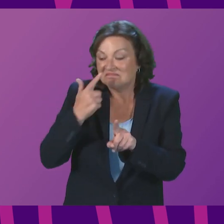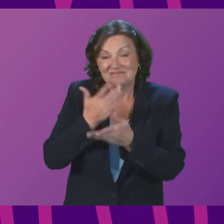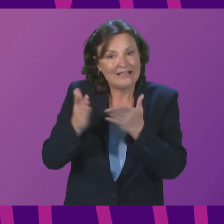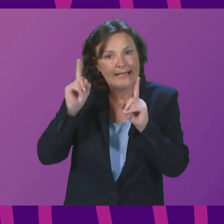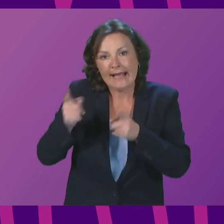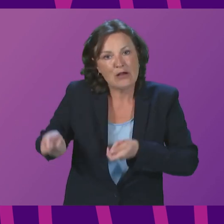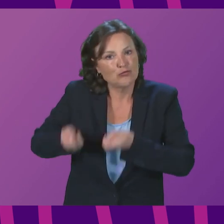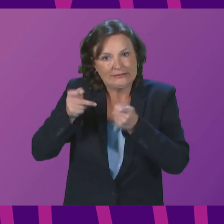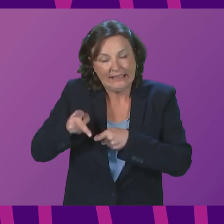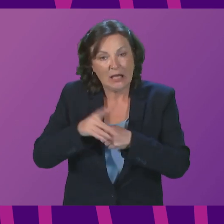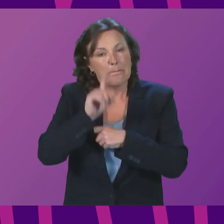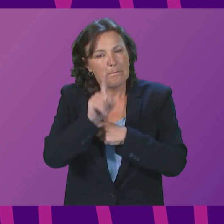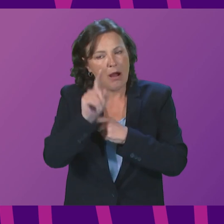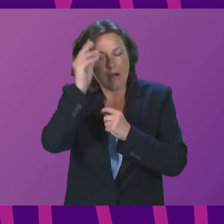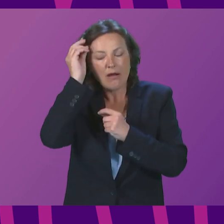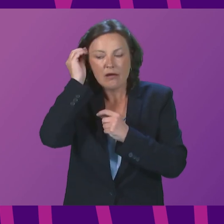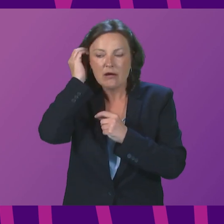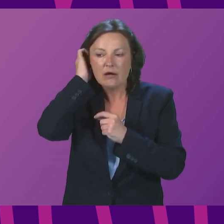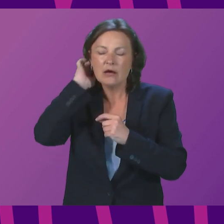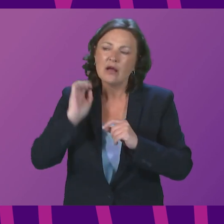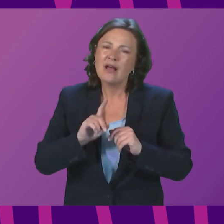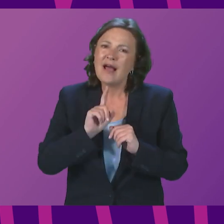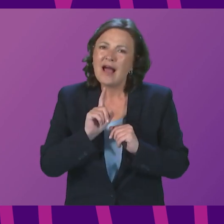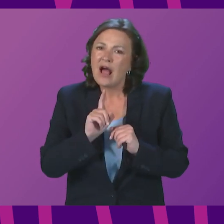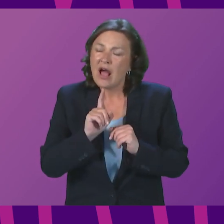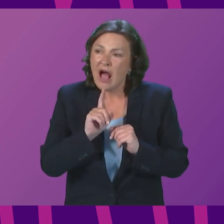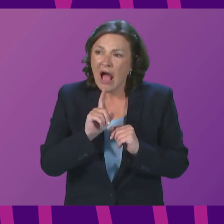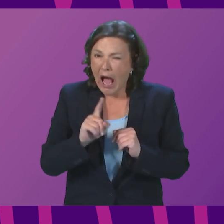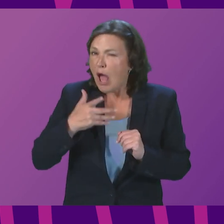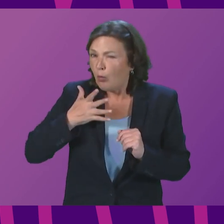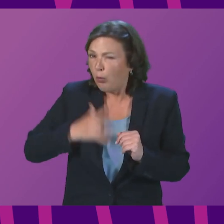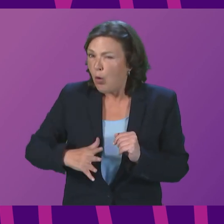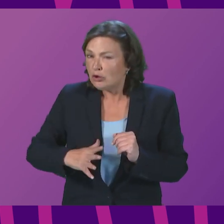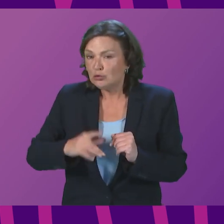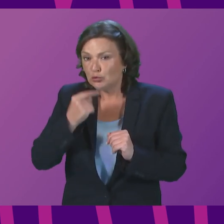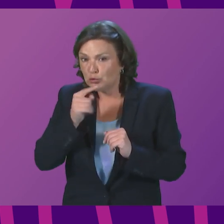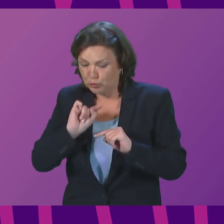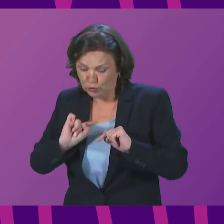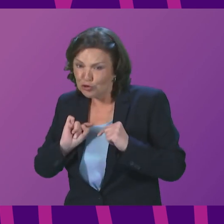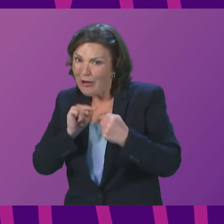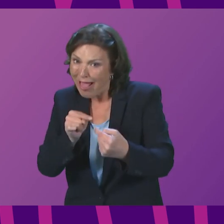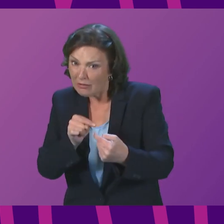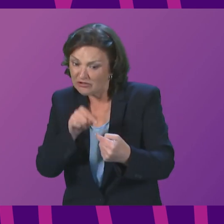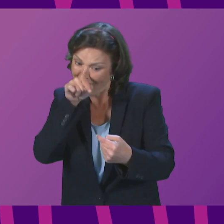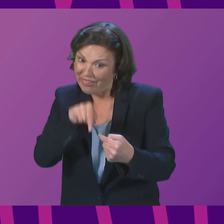However, I was not prepared to accept that for the future without challenge, which is